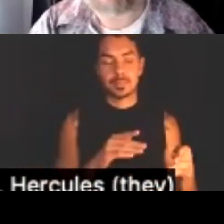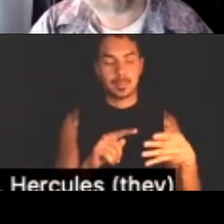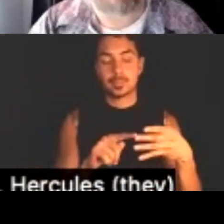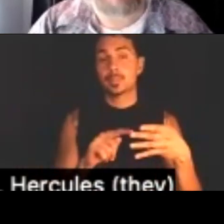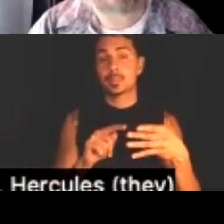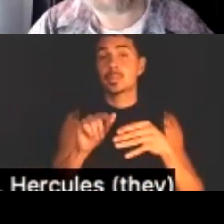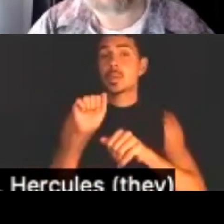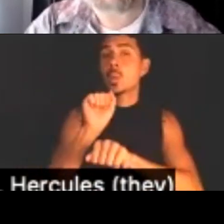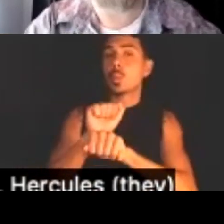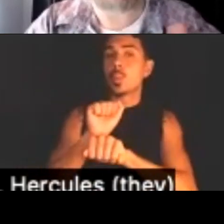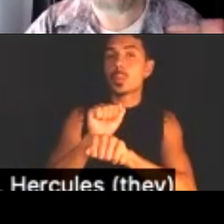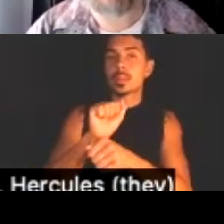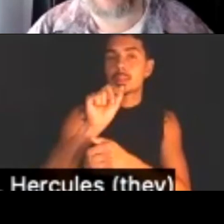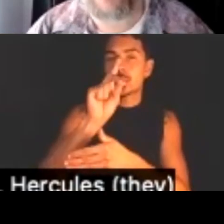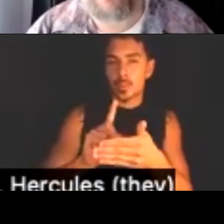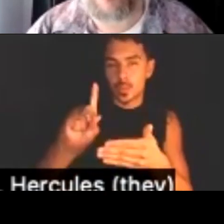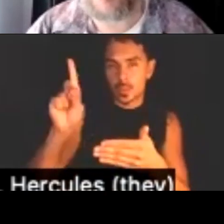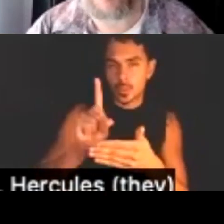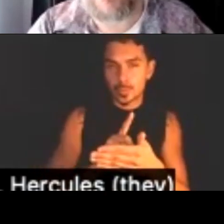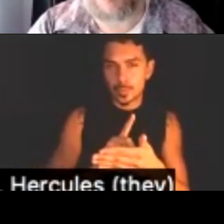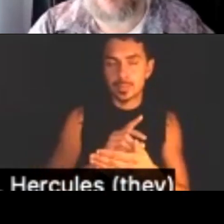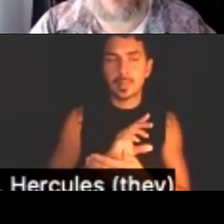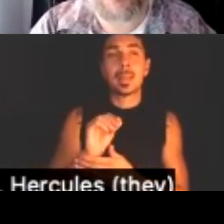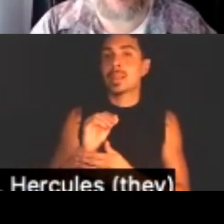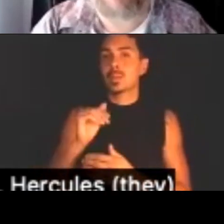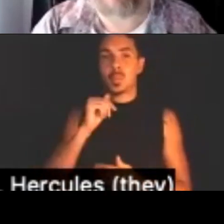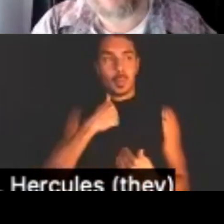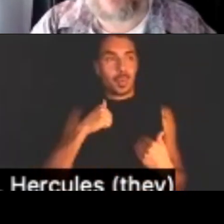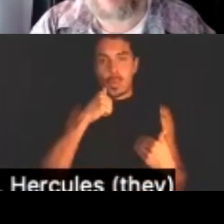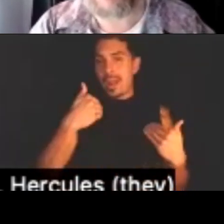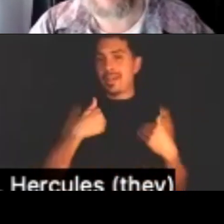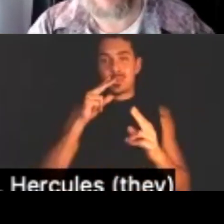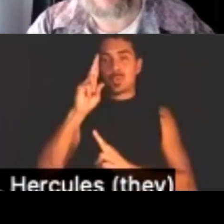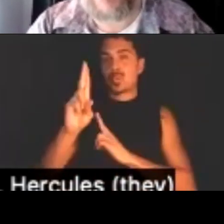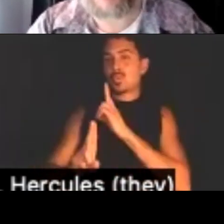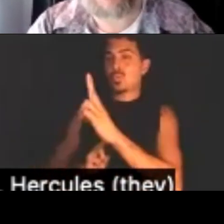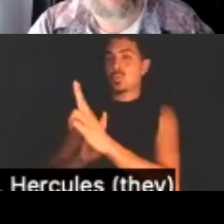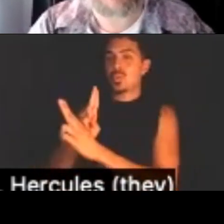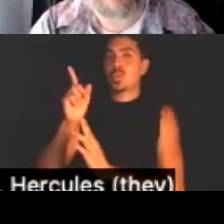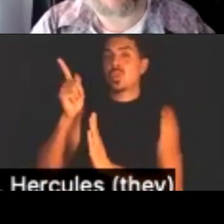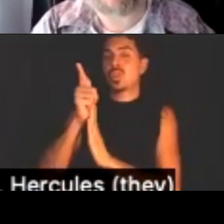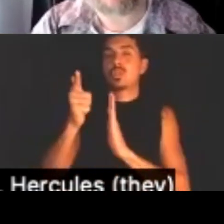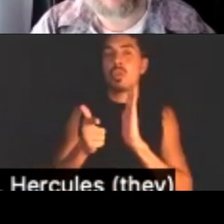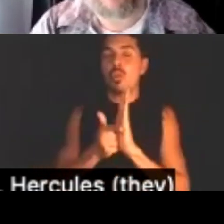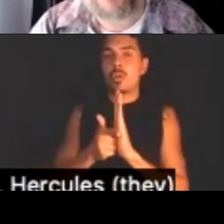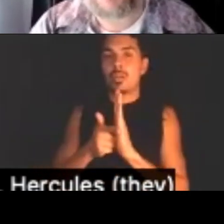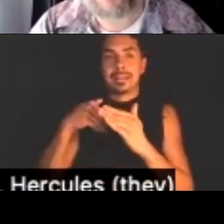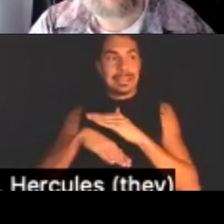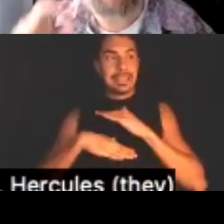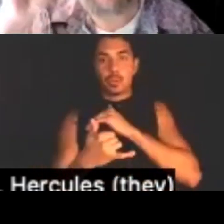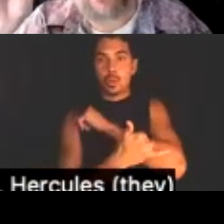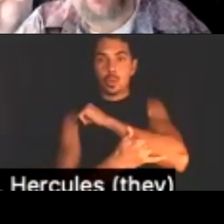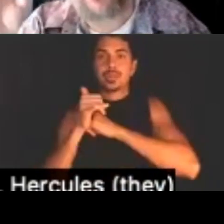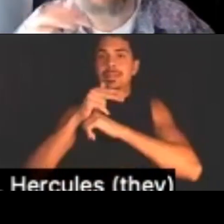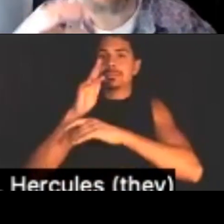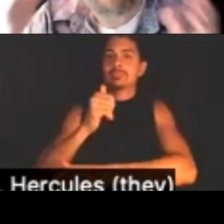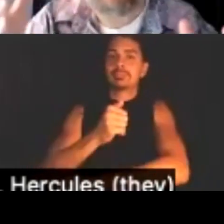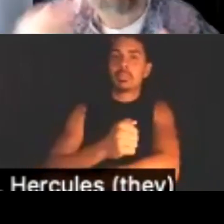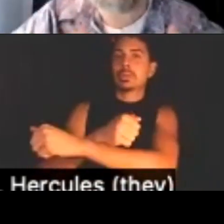and there are not universal laws across our country that protect trans folks against employment discrimination, there's a couple,